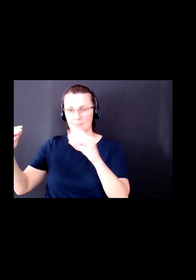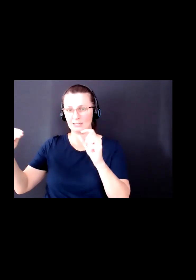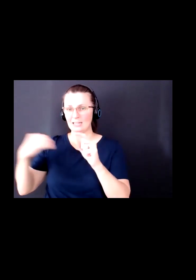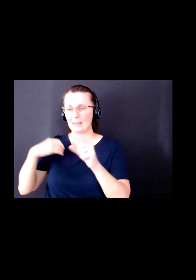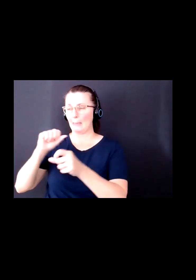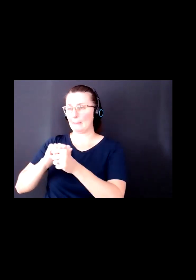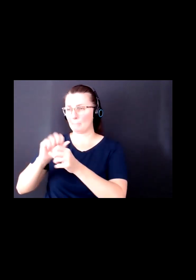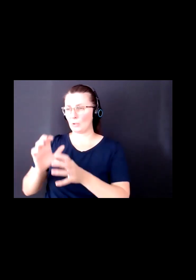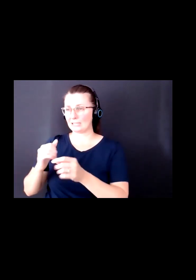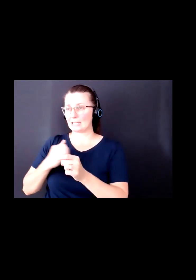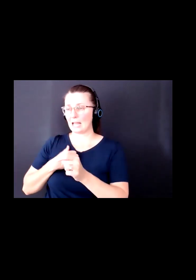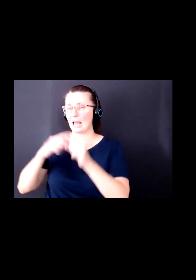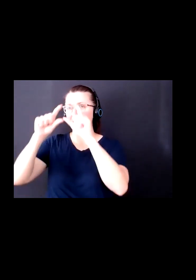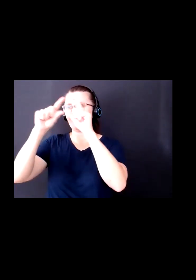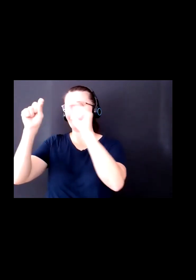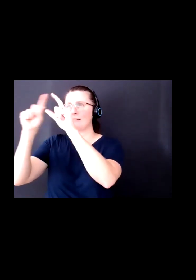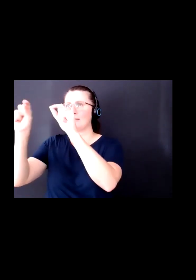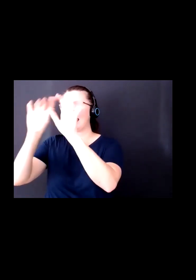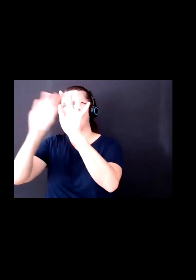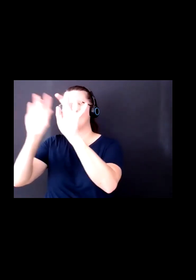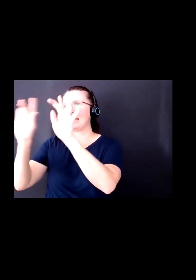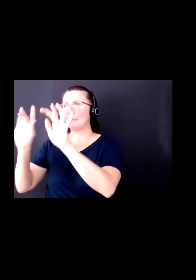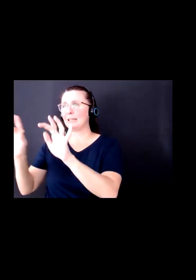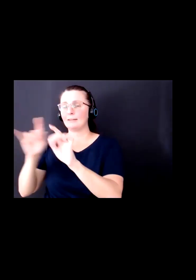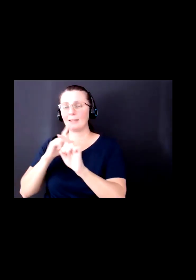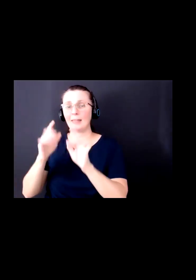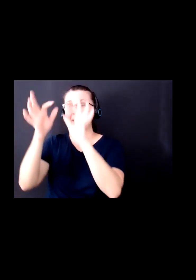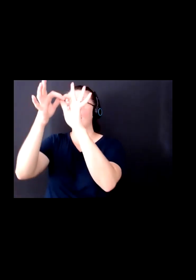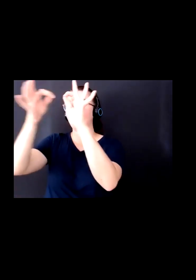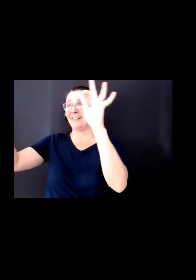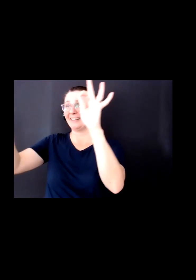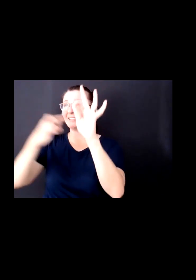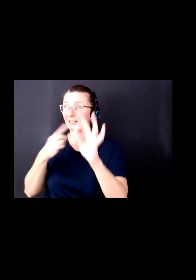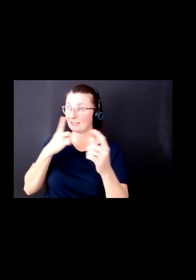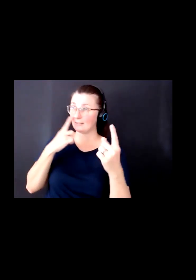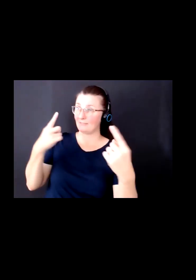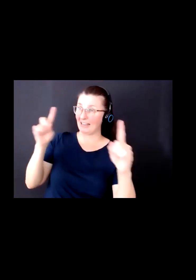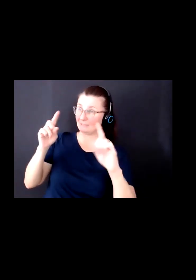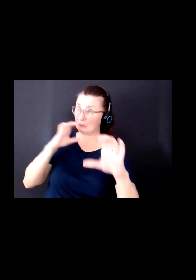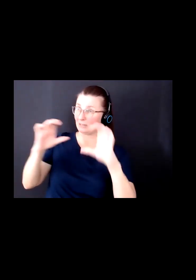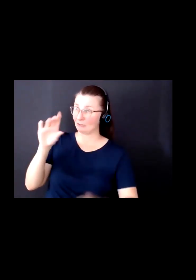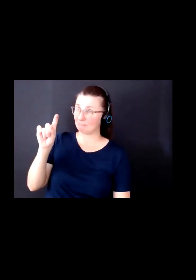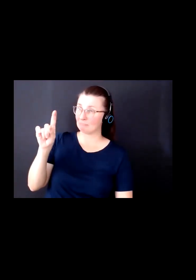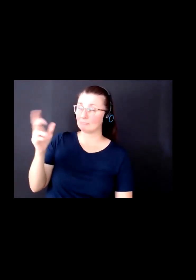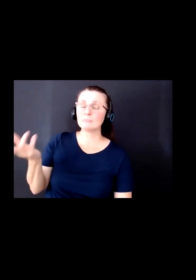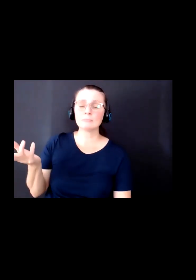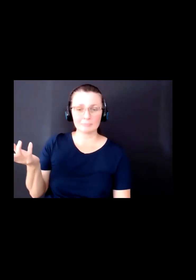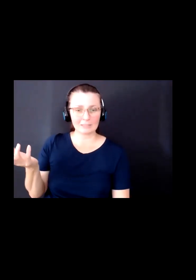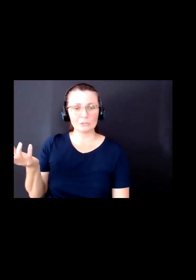heads. The caption reads: Are you communicating effectively? What we hope you will get out of this presentation is that you'll